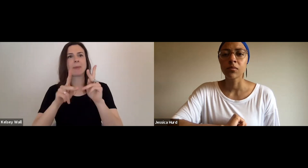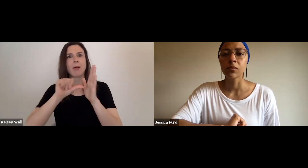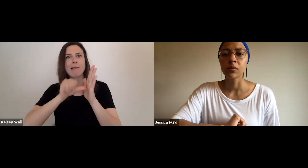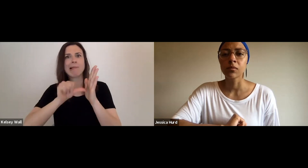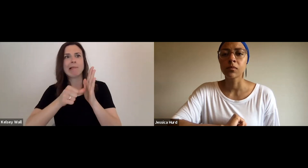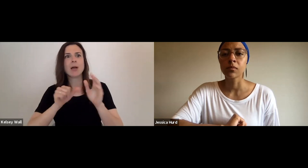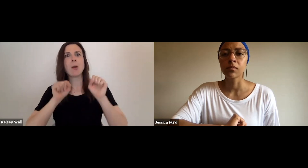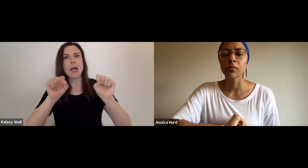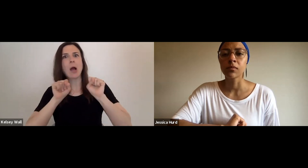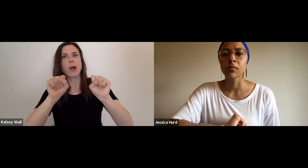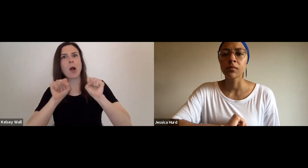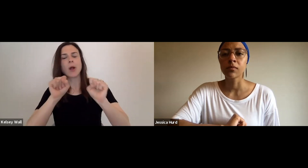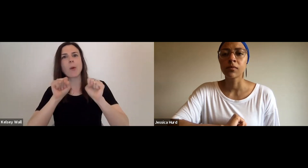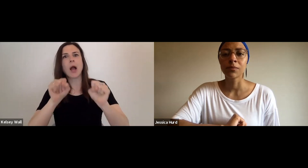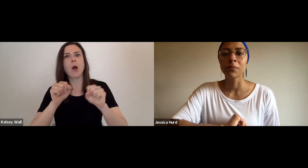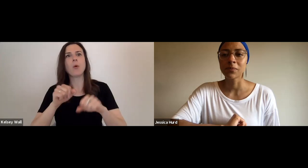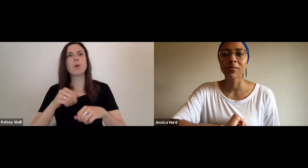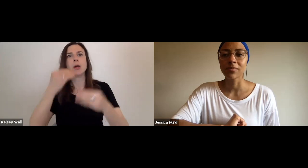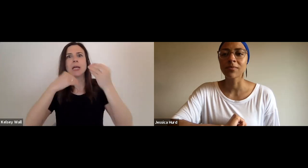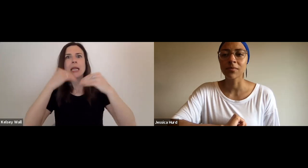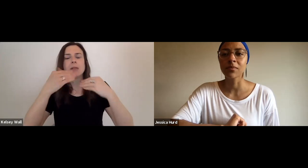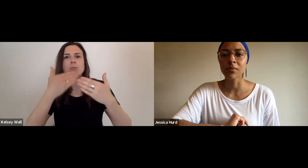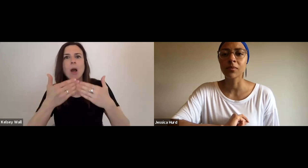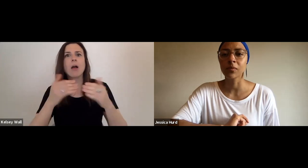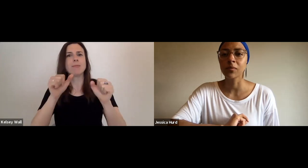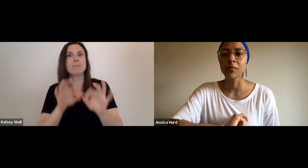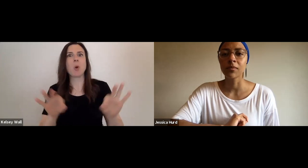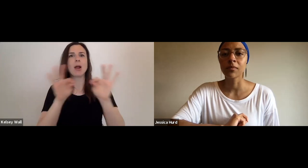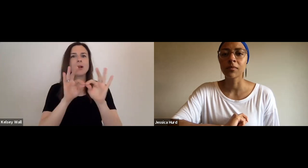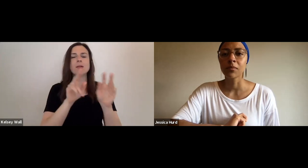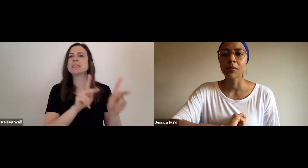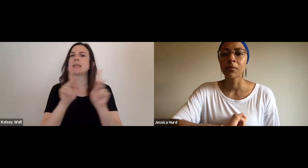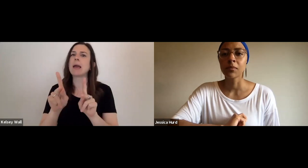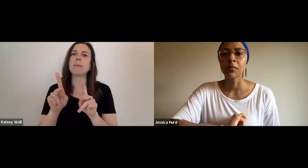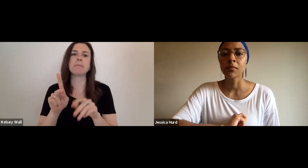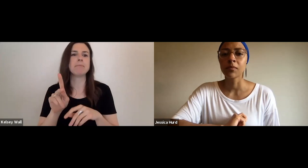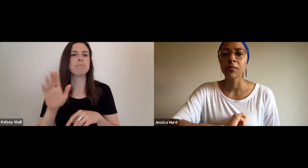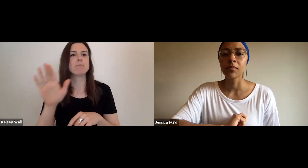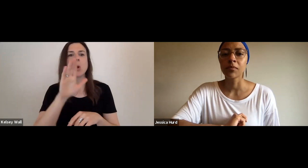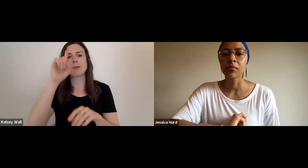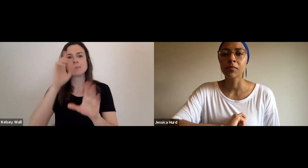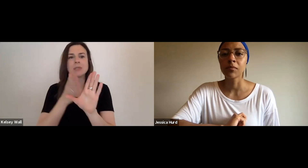It talks about your physical and emotional, different things such as, like, eating and sleeping,